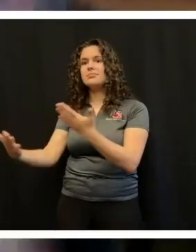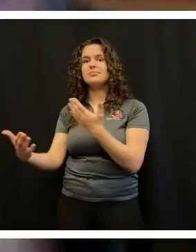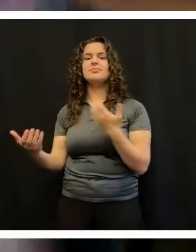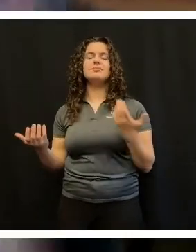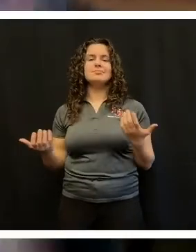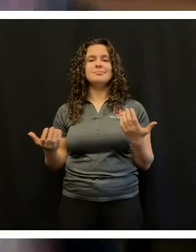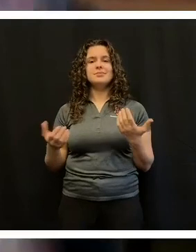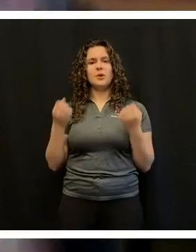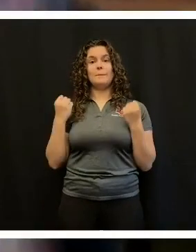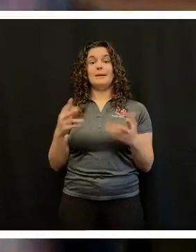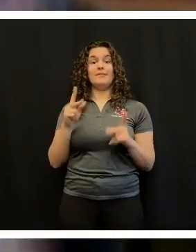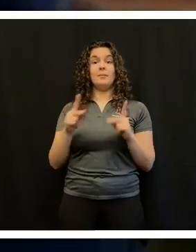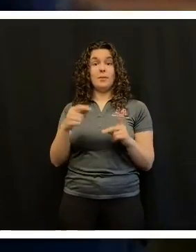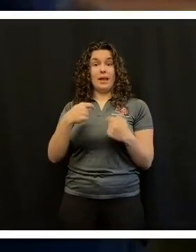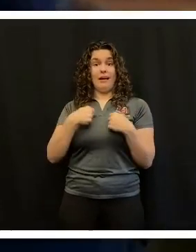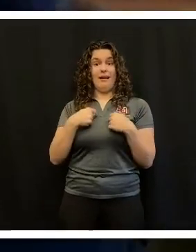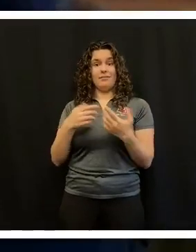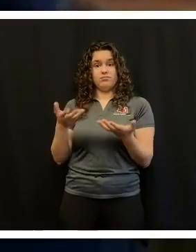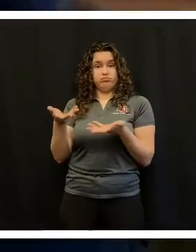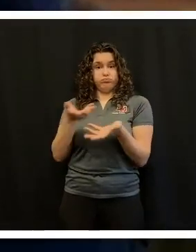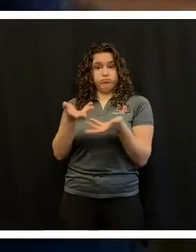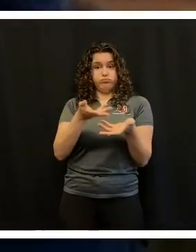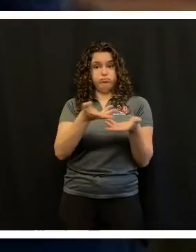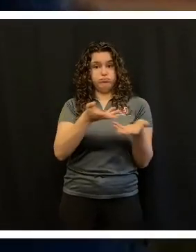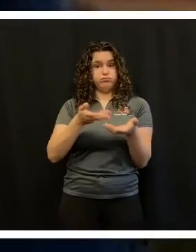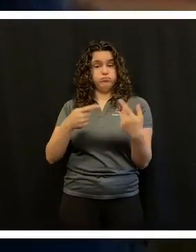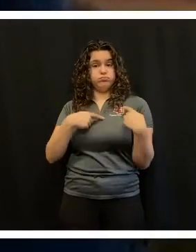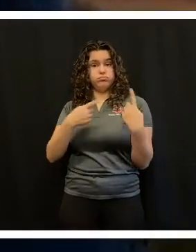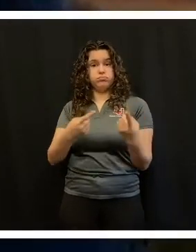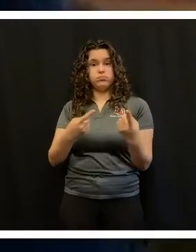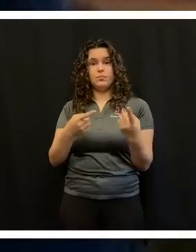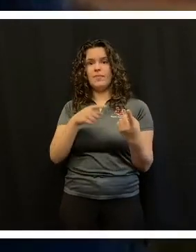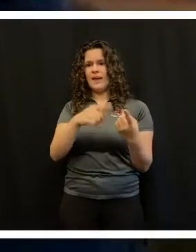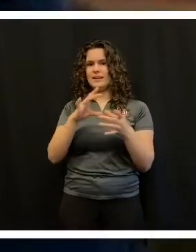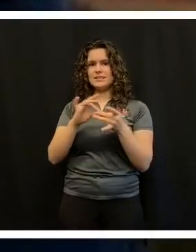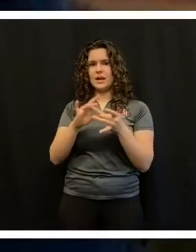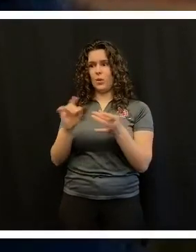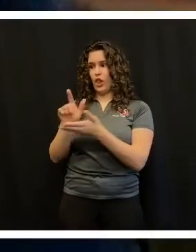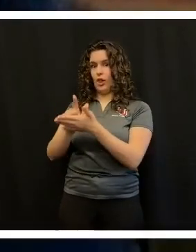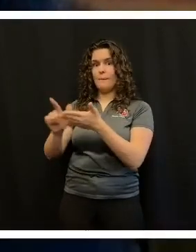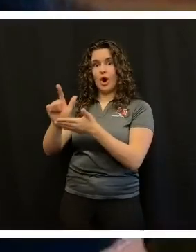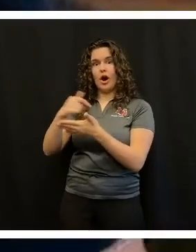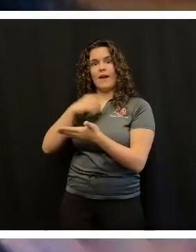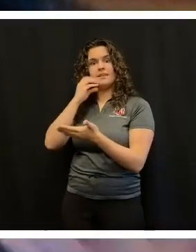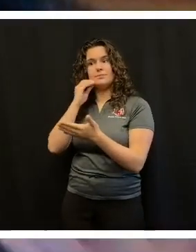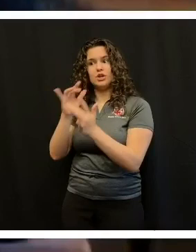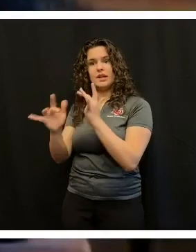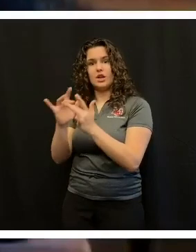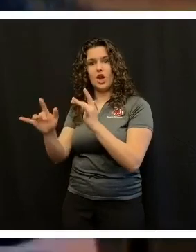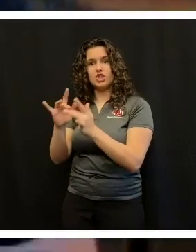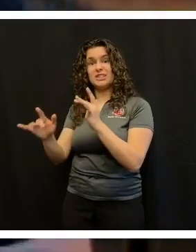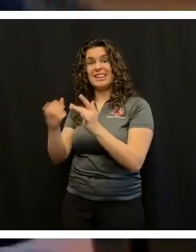to along the way said, "If it hadn't been "for Lamar University, I don't know "that I could've done this "because having that experience myself,